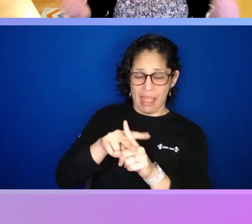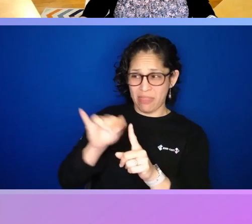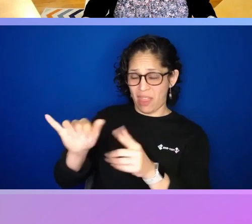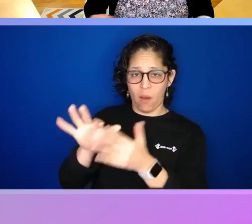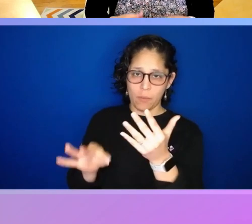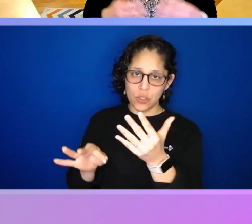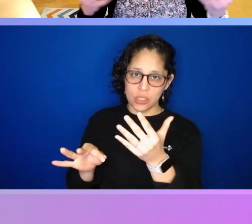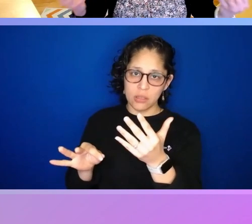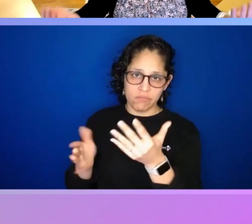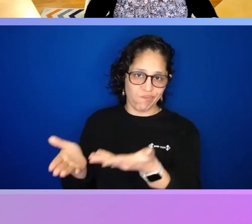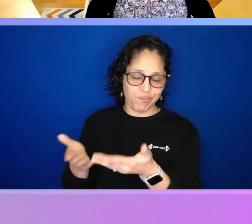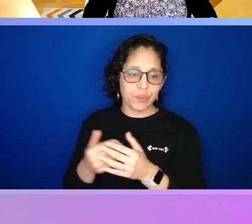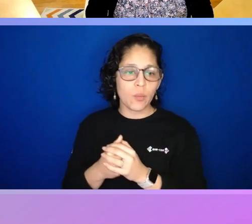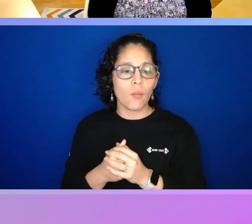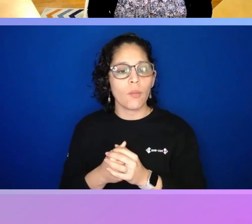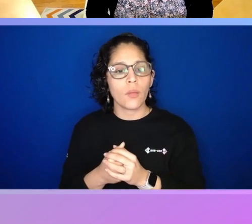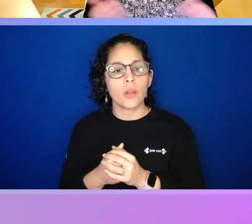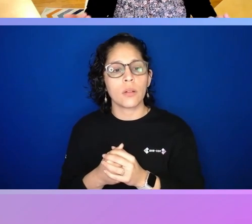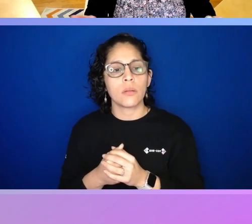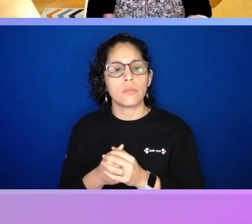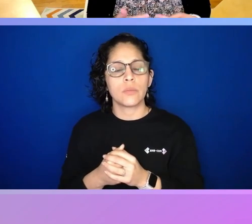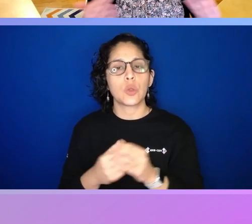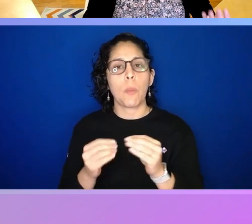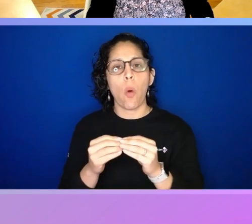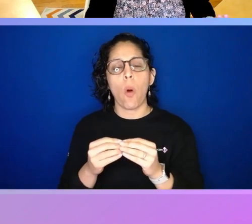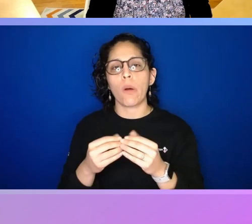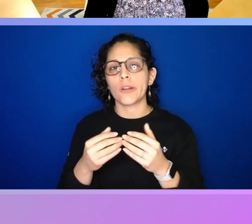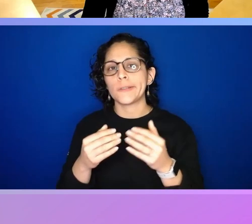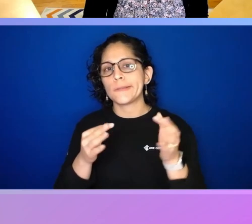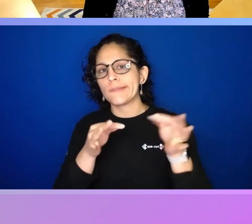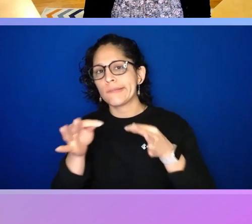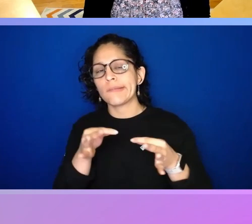started at 28% in 2019 to 50% now, whereas empty buttons